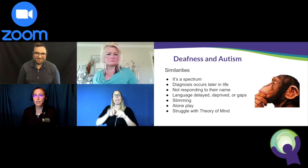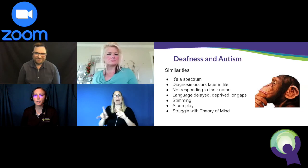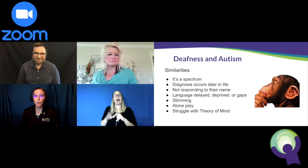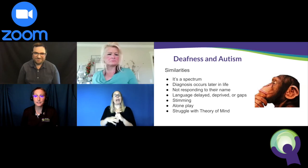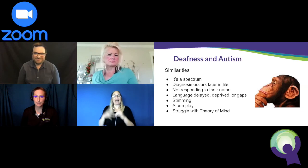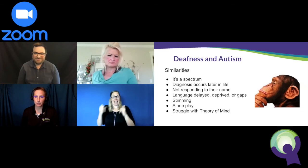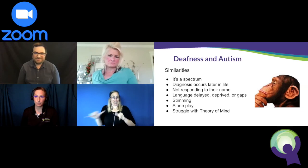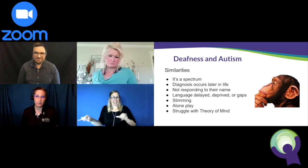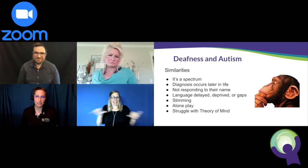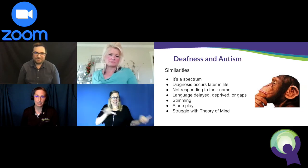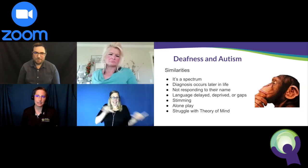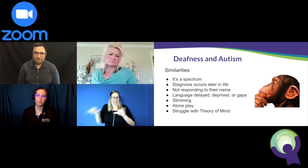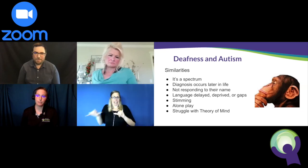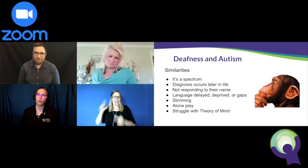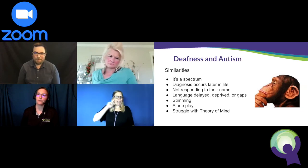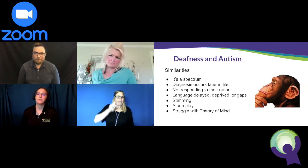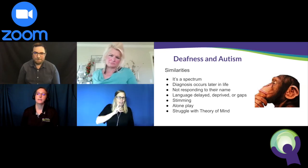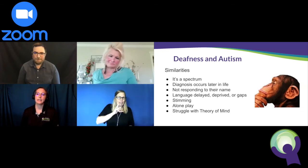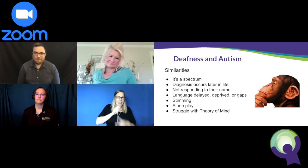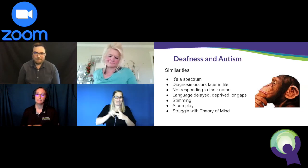They're both a spectrum, we mentioned this before, they can...